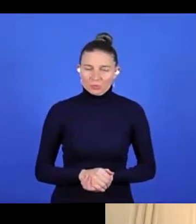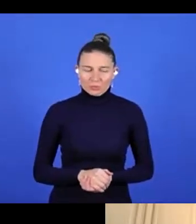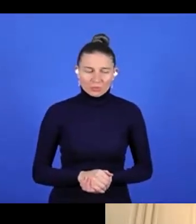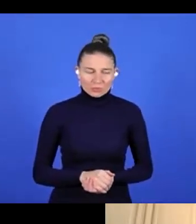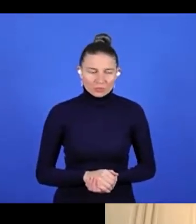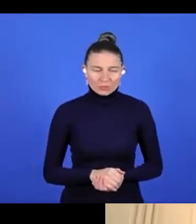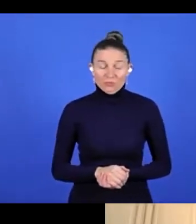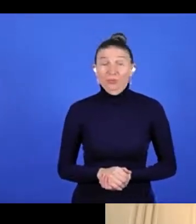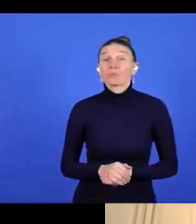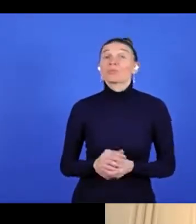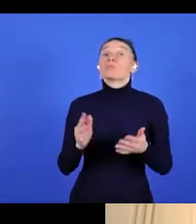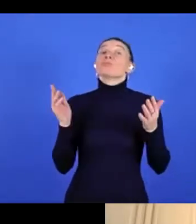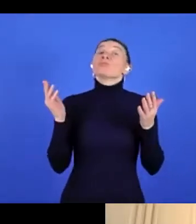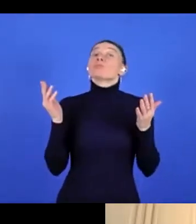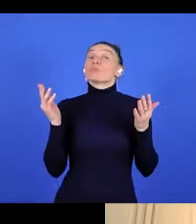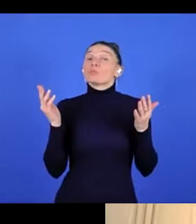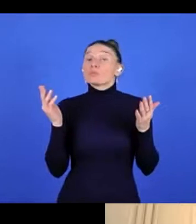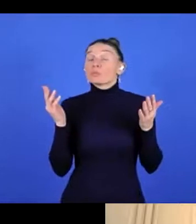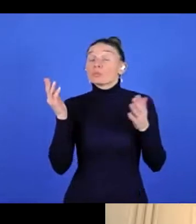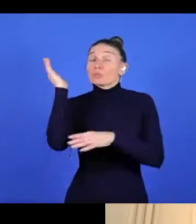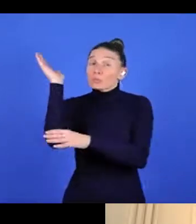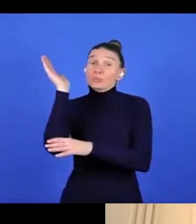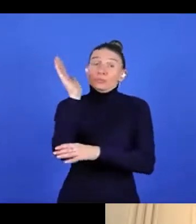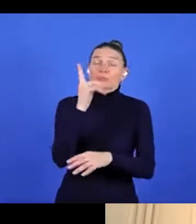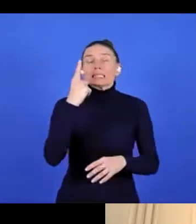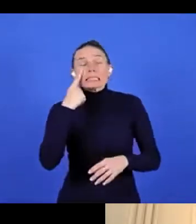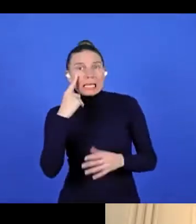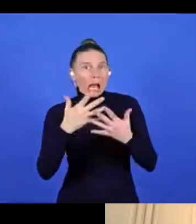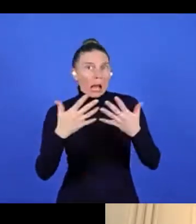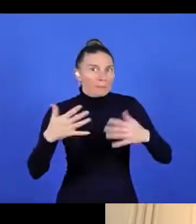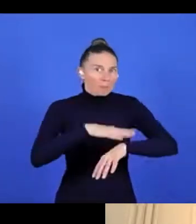. Maybe we will read